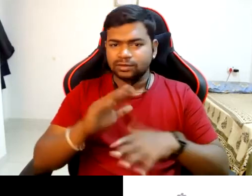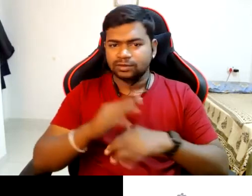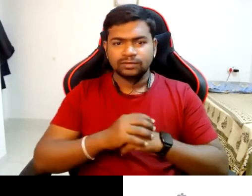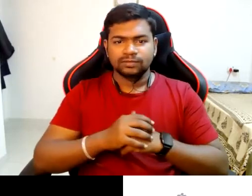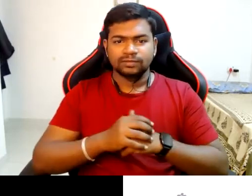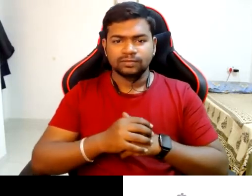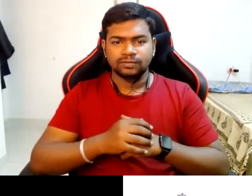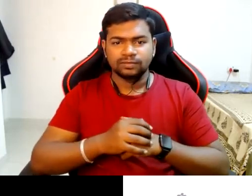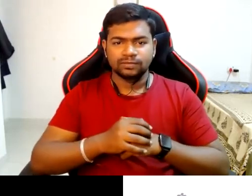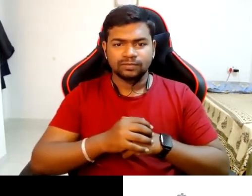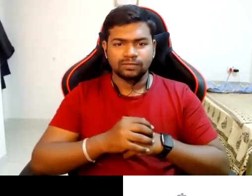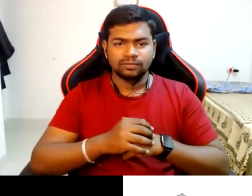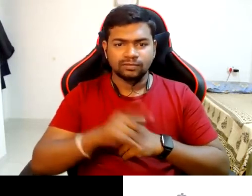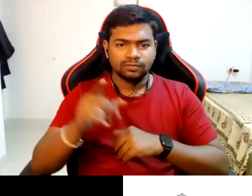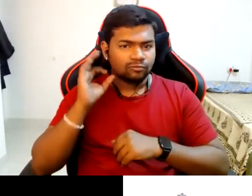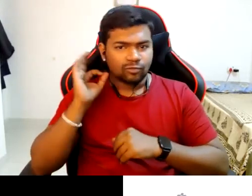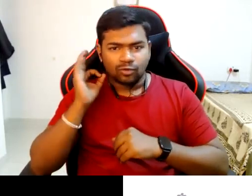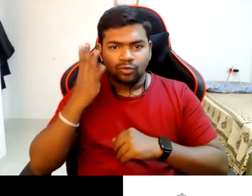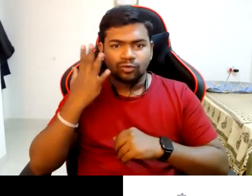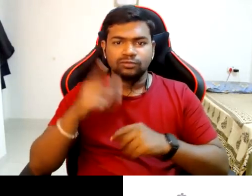It was the Golden Golden phase of my career.